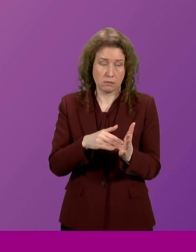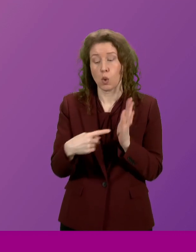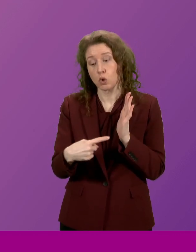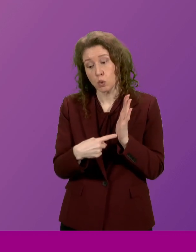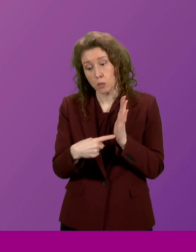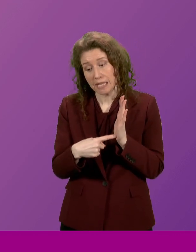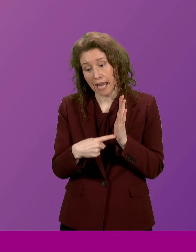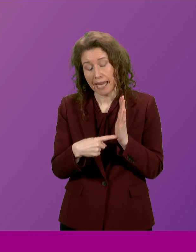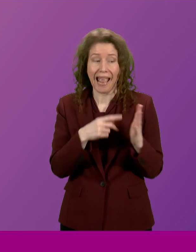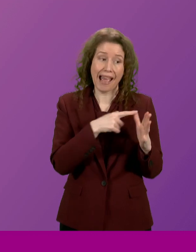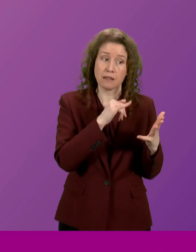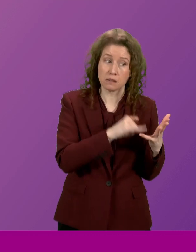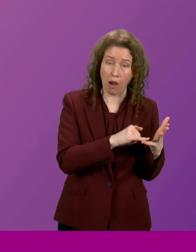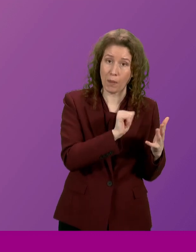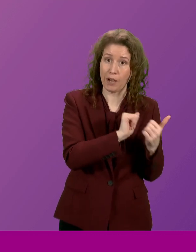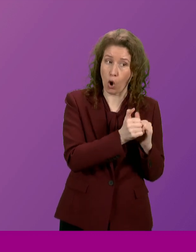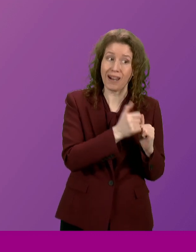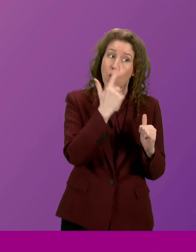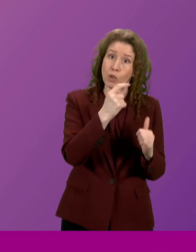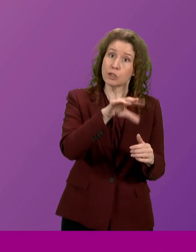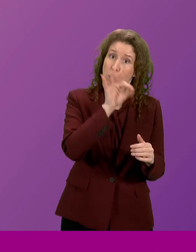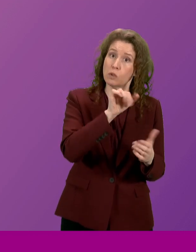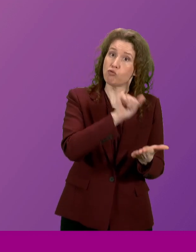Anas Sarwar and his colleagues can do the right thing by voting for the